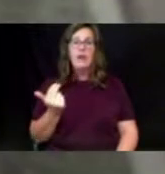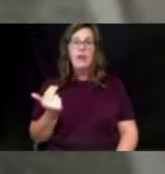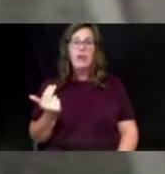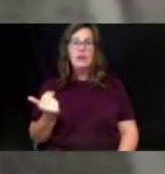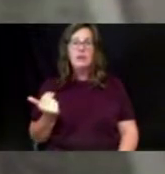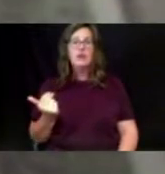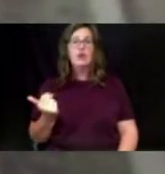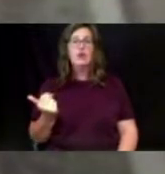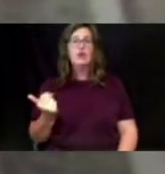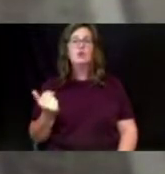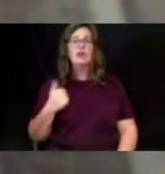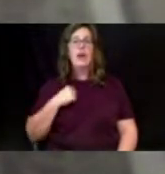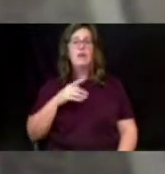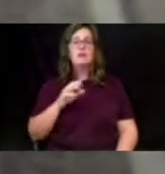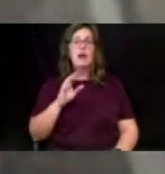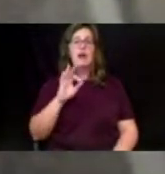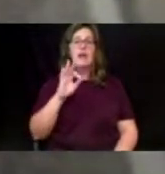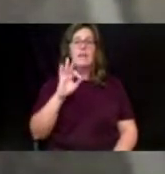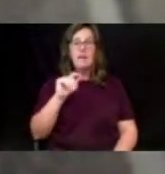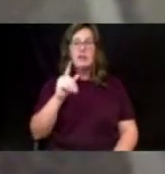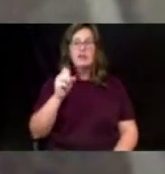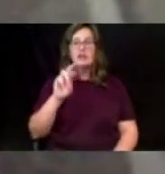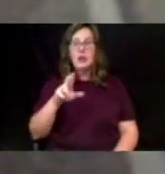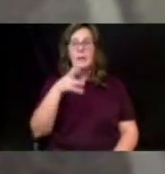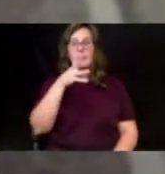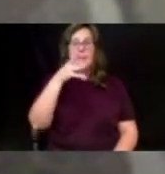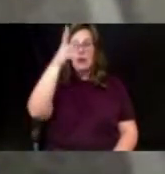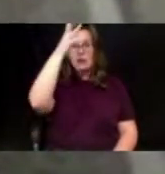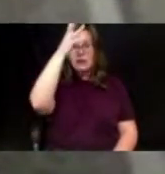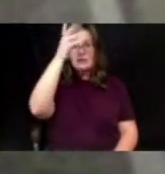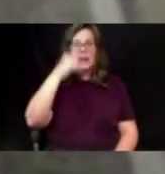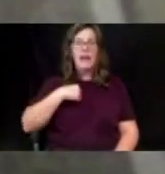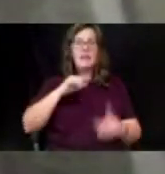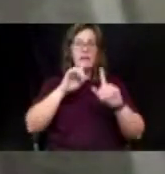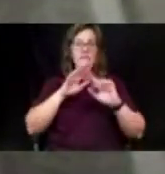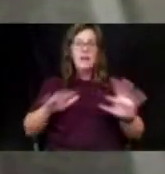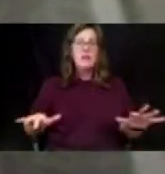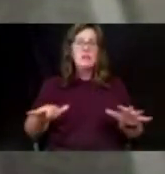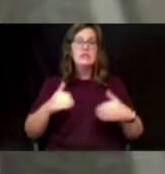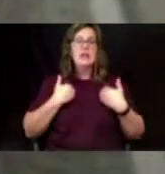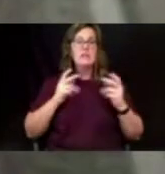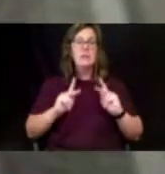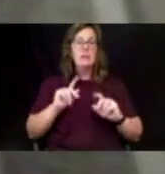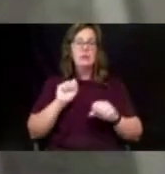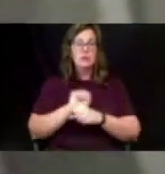four years and so i have various young people i've had the opportunity to work with and partner with